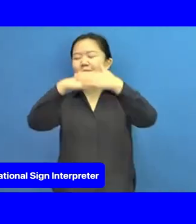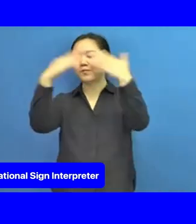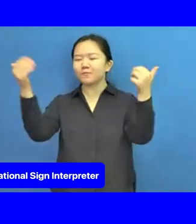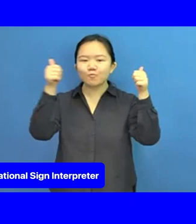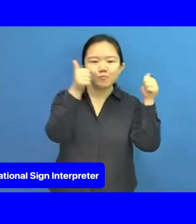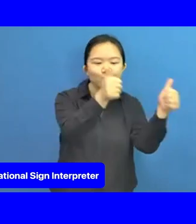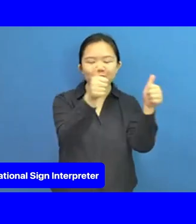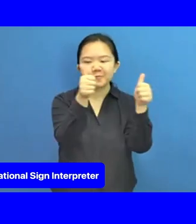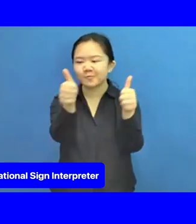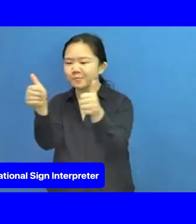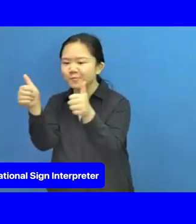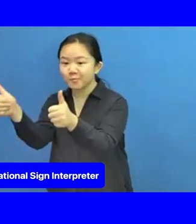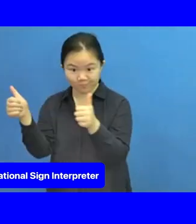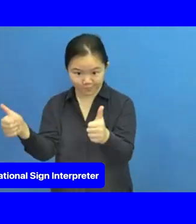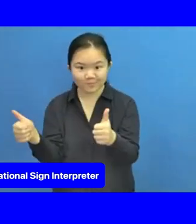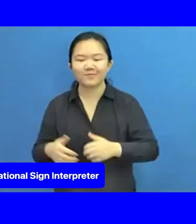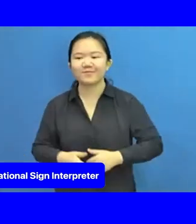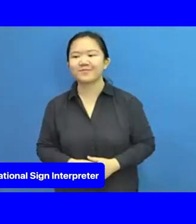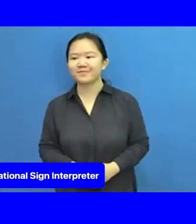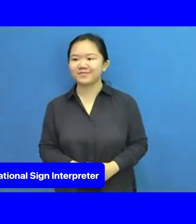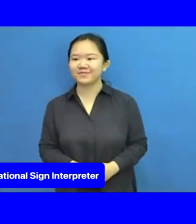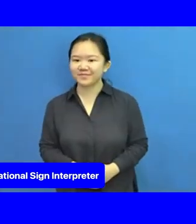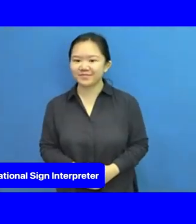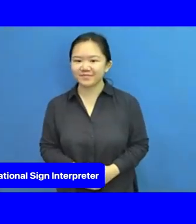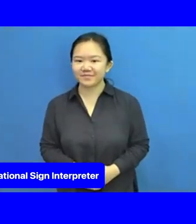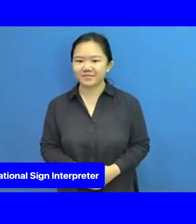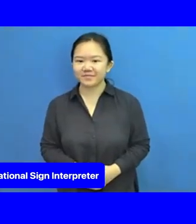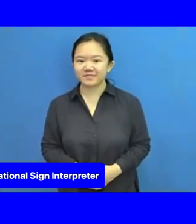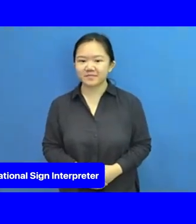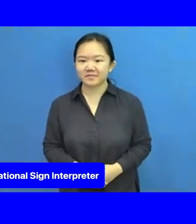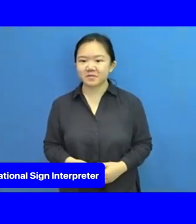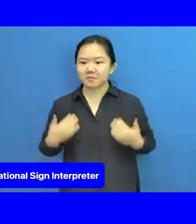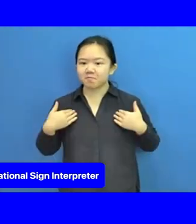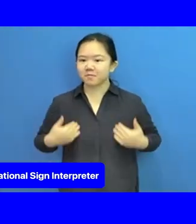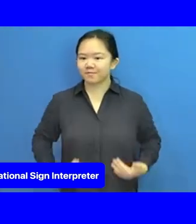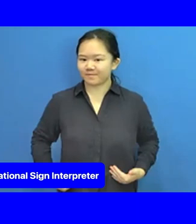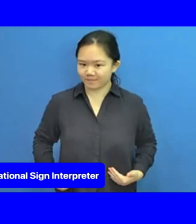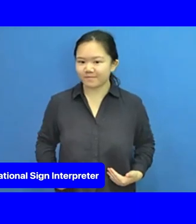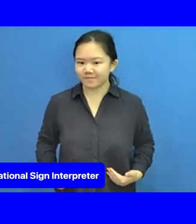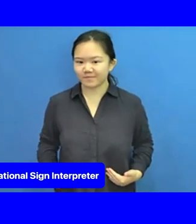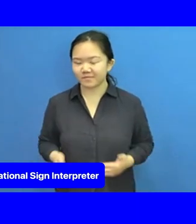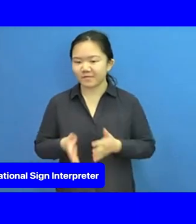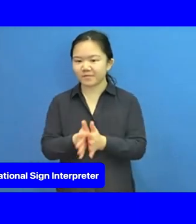Imagine: I can present myself as a newcomer. My name is Anita Debaere,